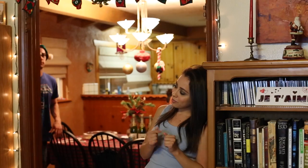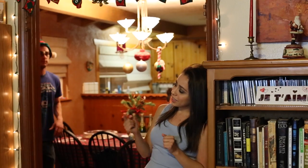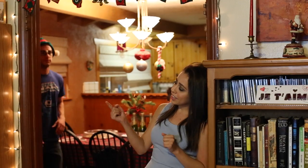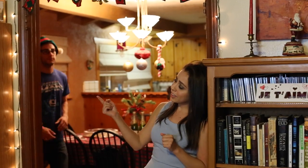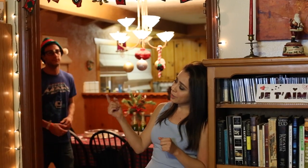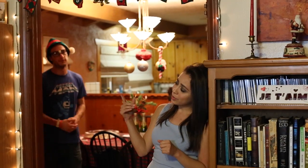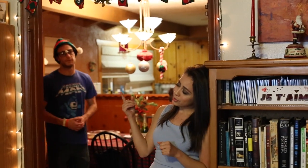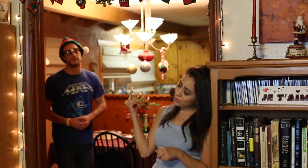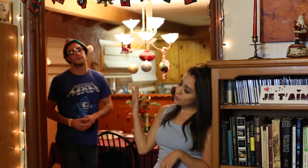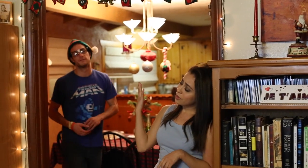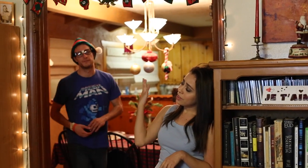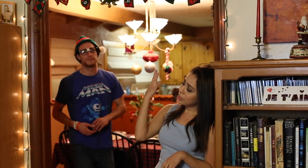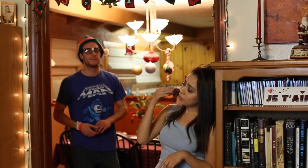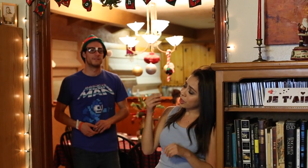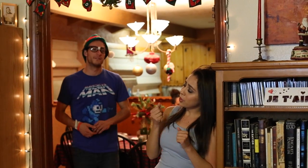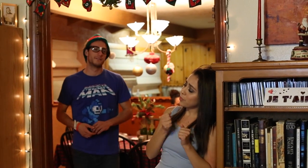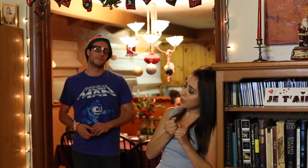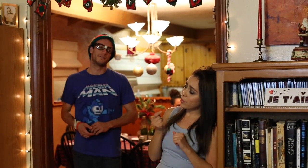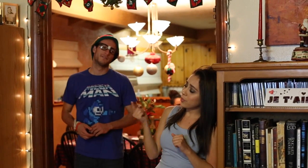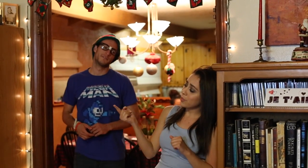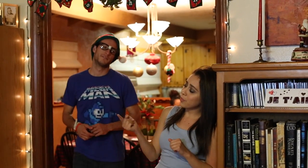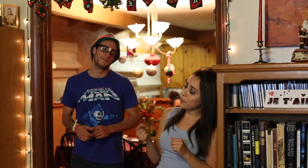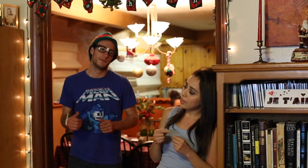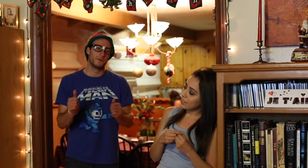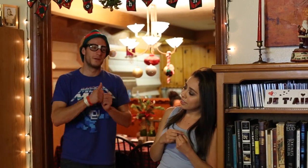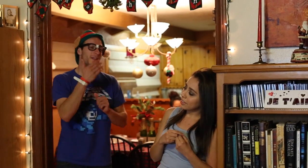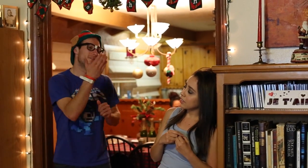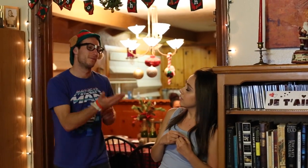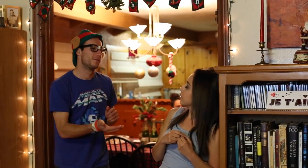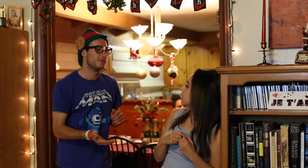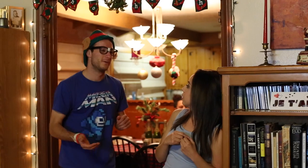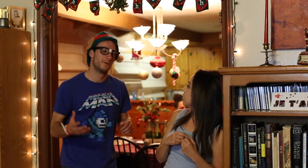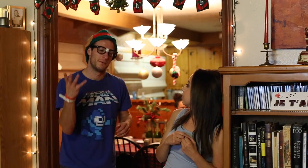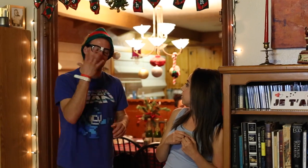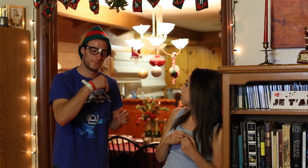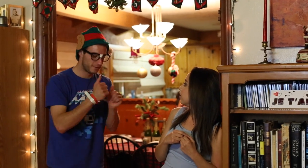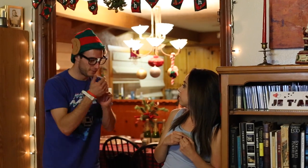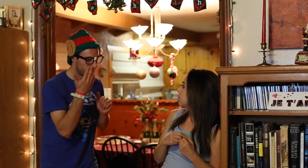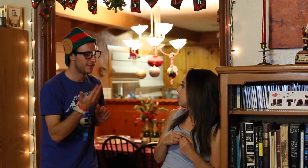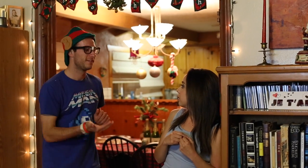With you, shawty with you.